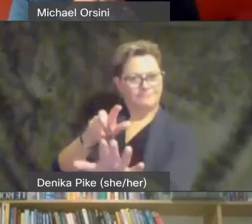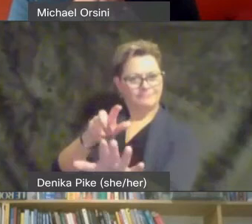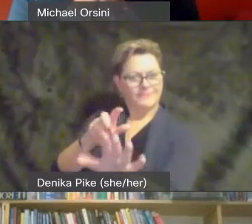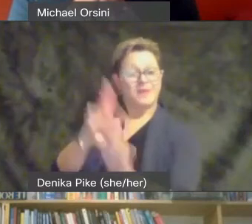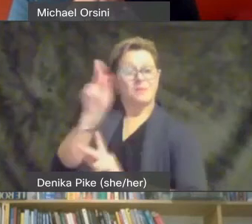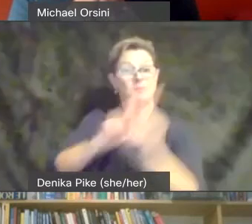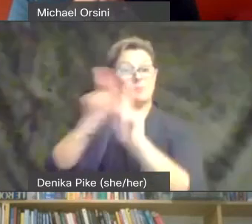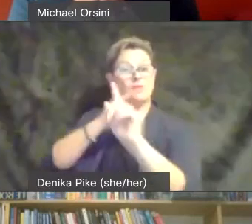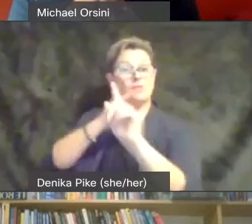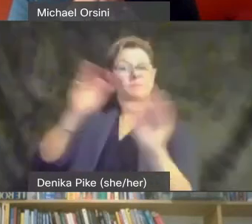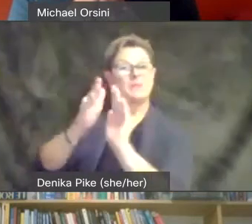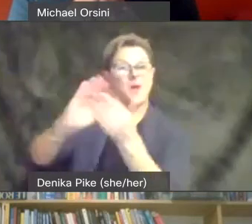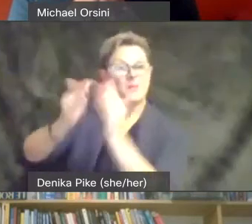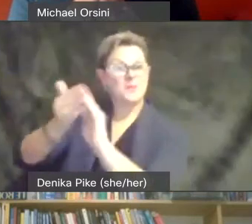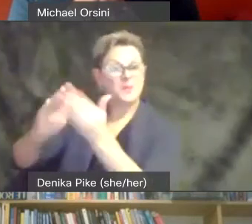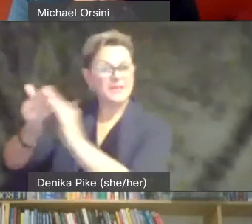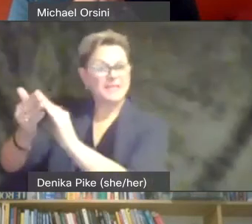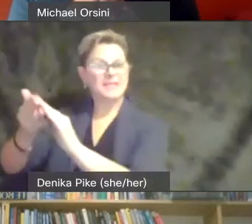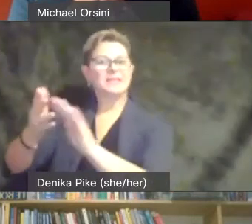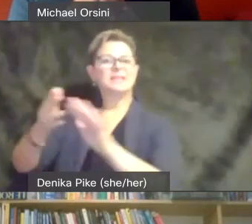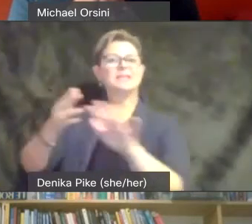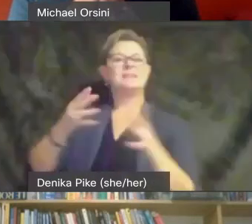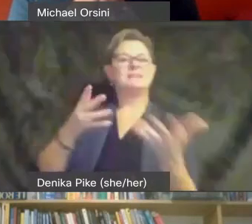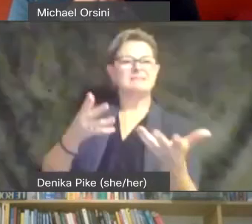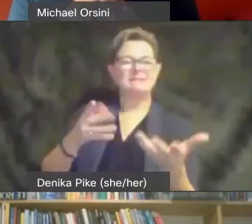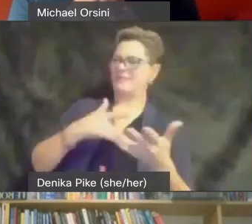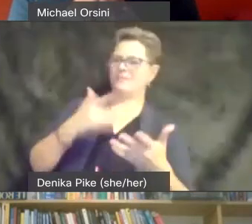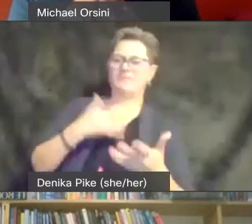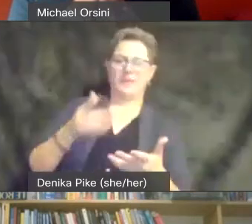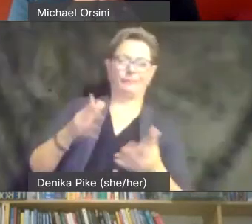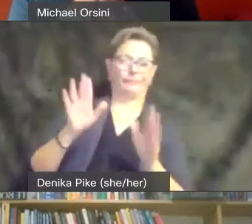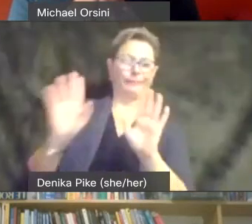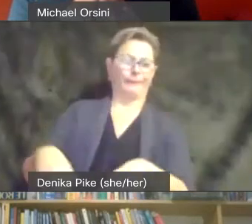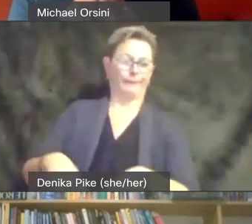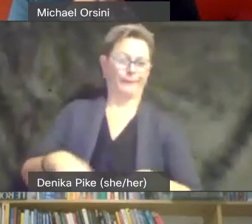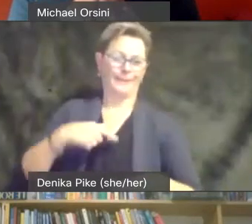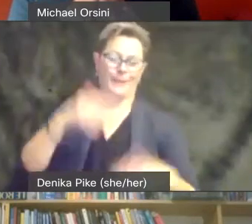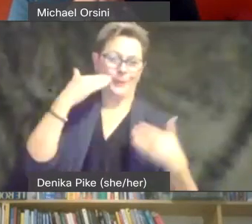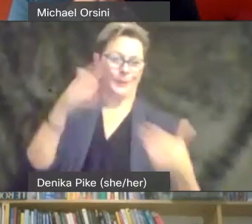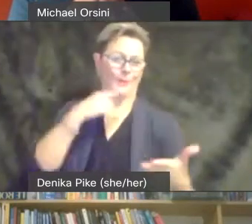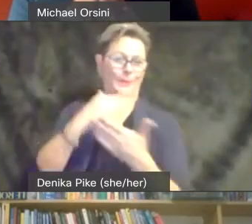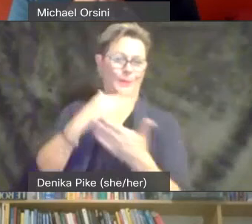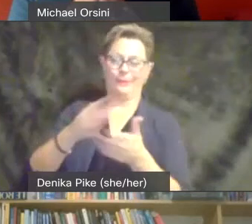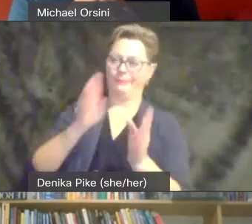or areas like the American South are perceived as backwards, or not progressive or what have you and you use the word redneck which,